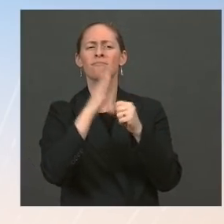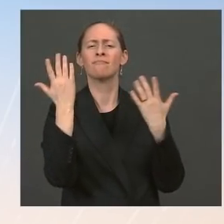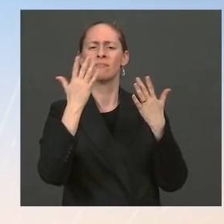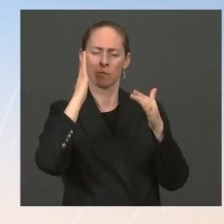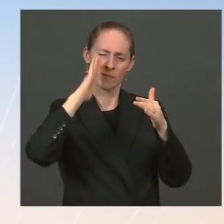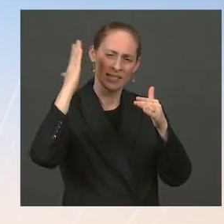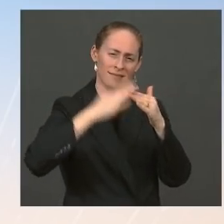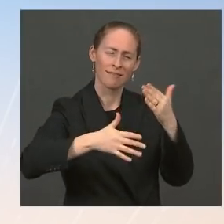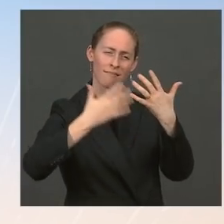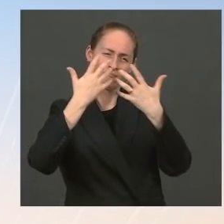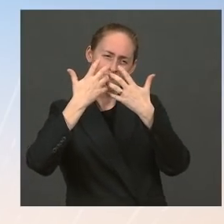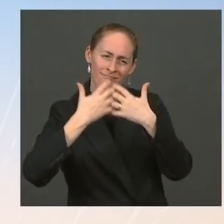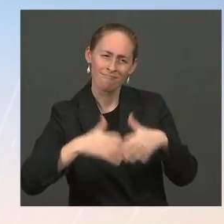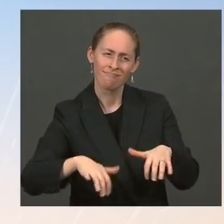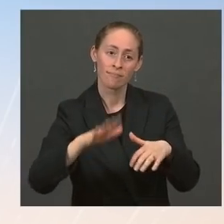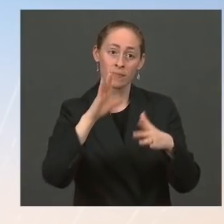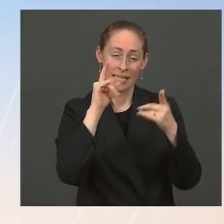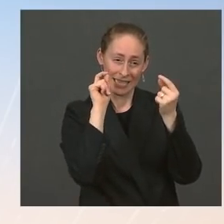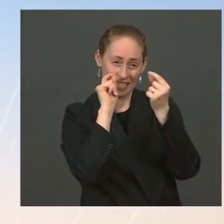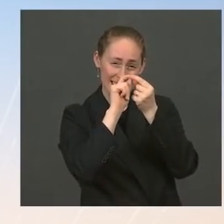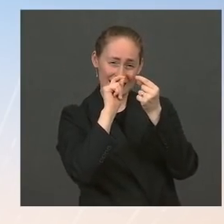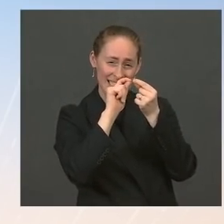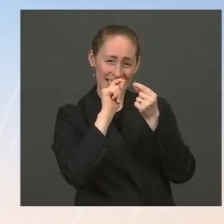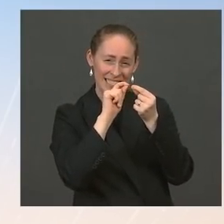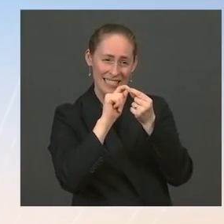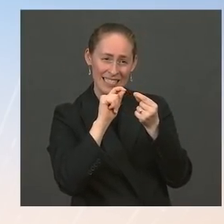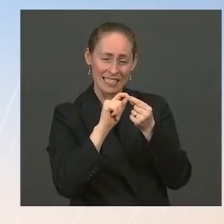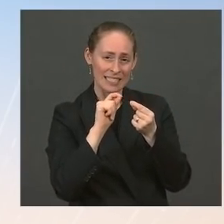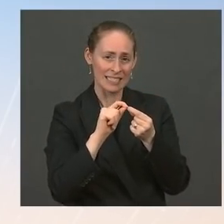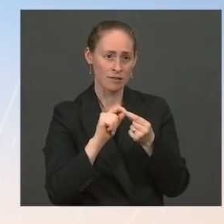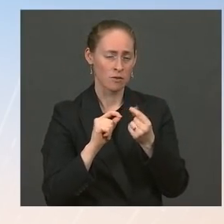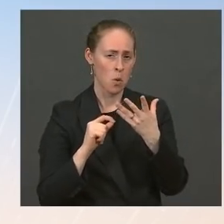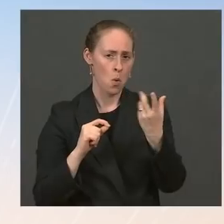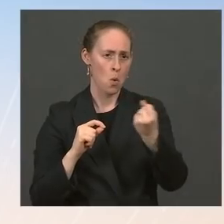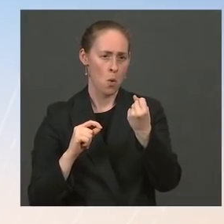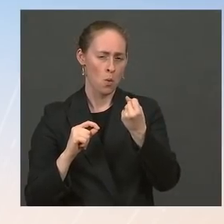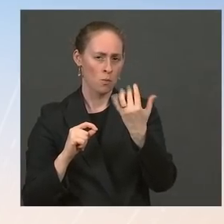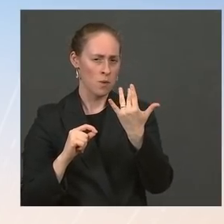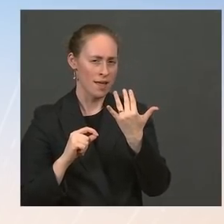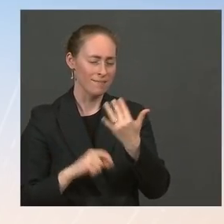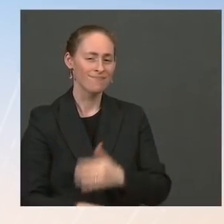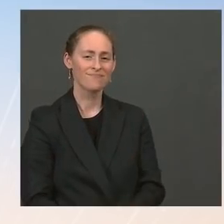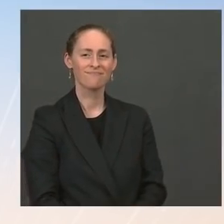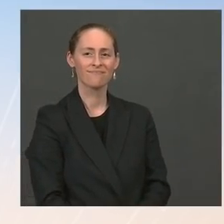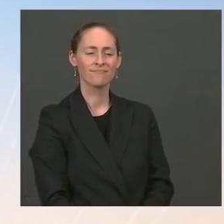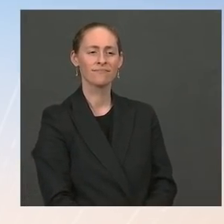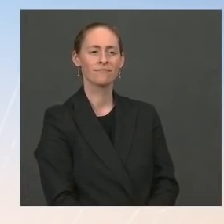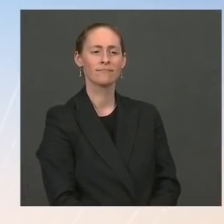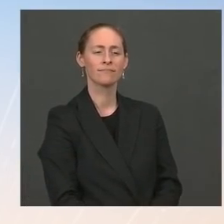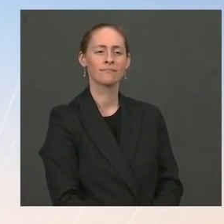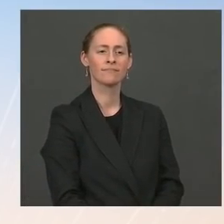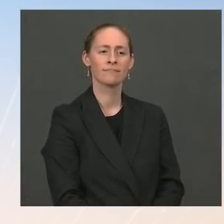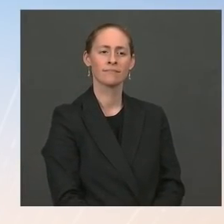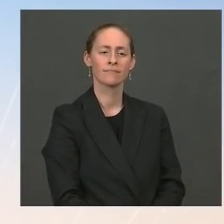which I don't think he's quite engaged with on this topic at this point, he wants to get paid leave done. He thinks it's long overdue,